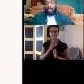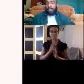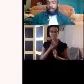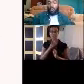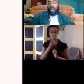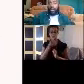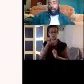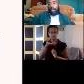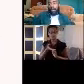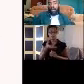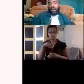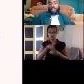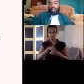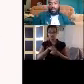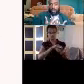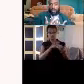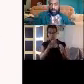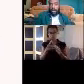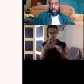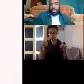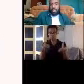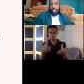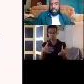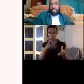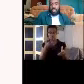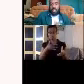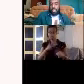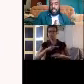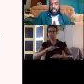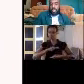so we'll just go to the next section, next section here.